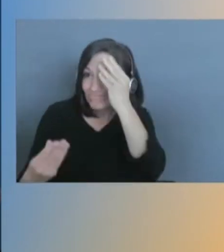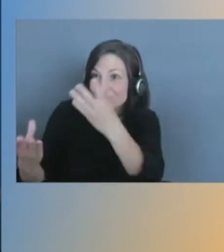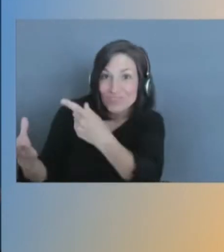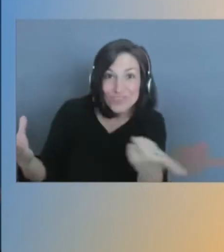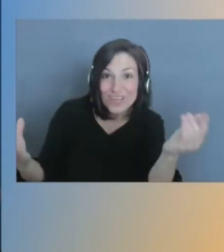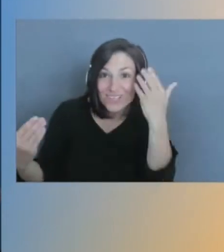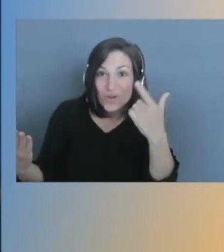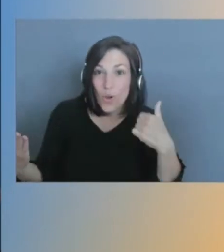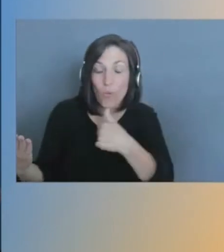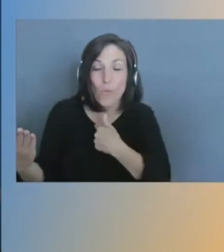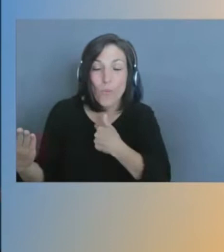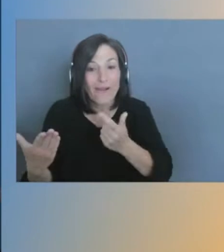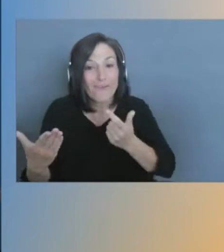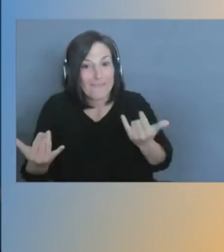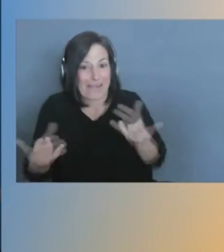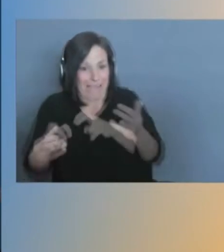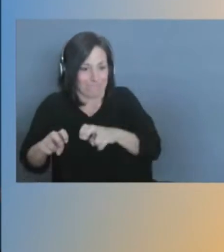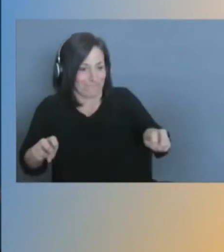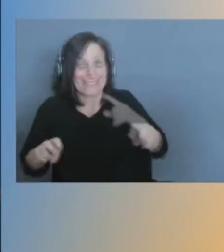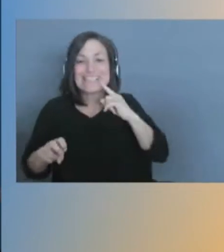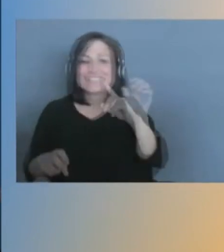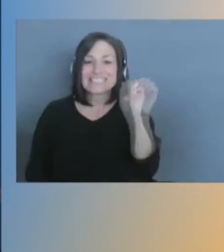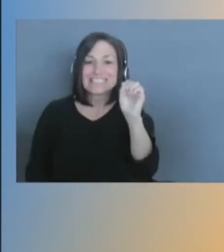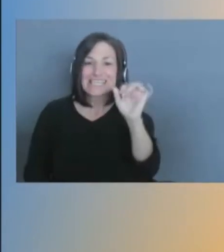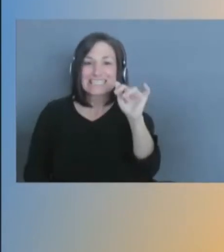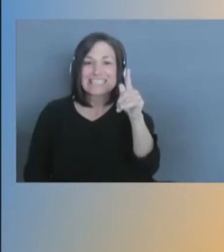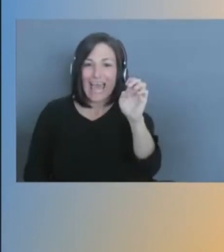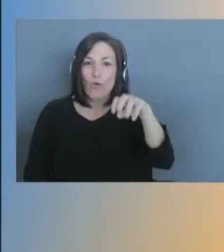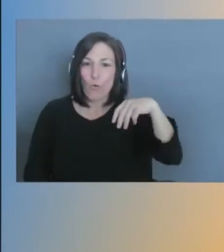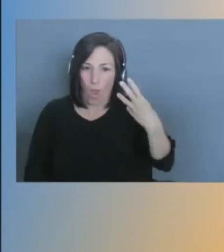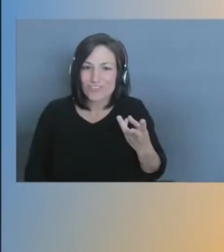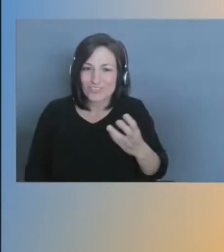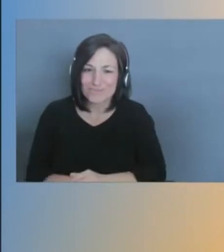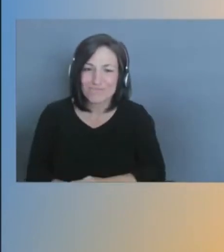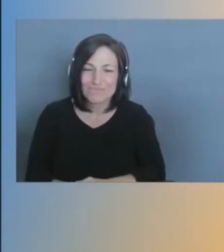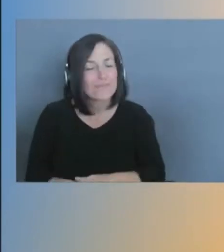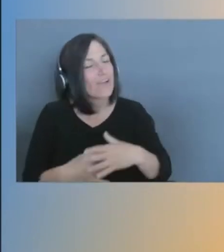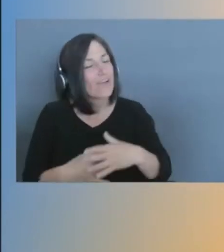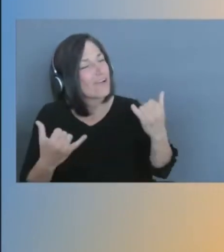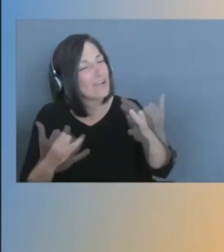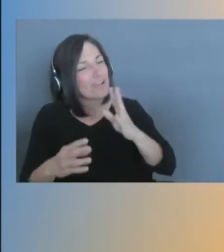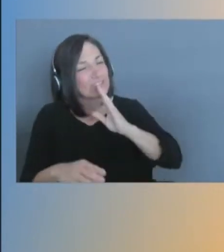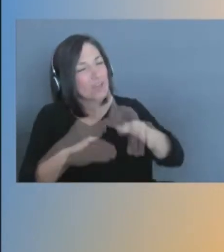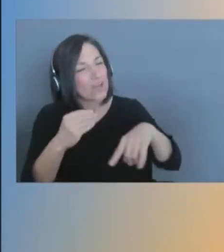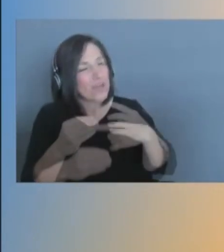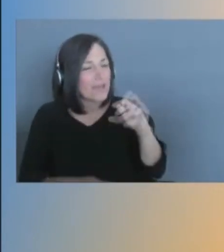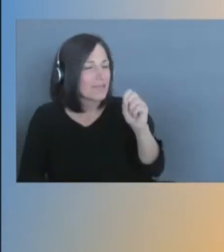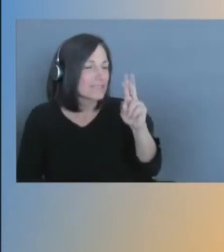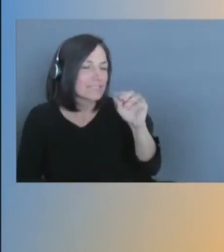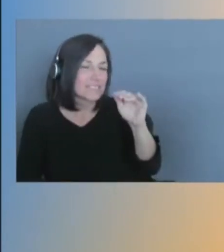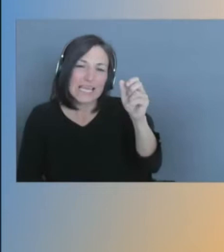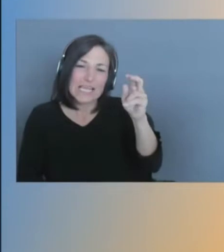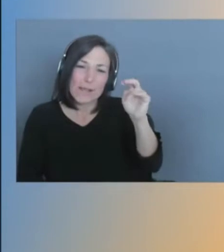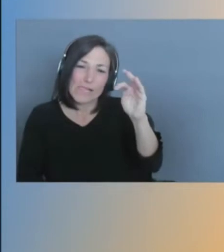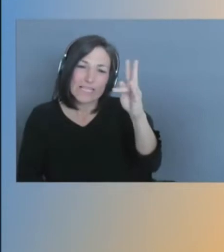So let's talk about this, let's talk about sustainability. Maybe we should start with some of the goals that AWS has